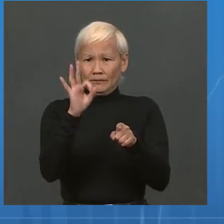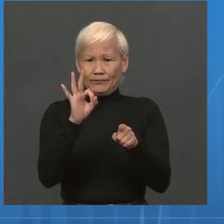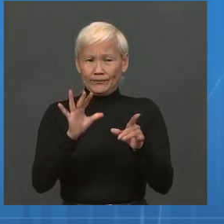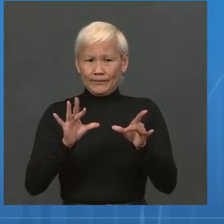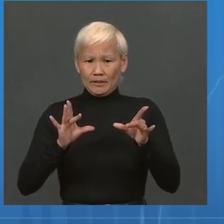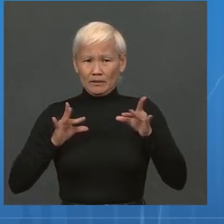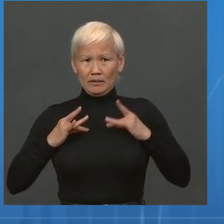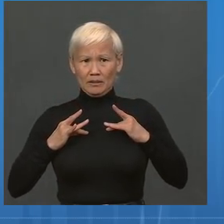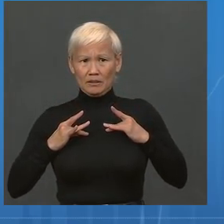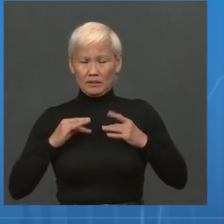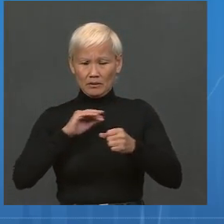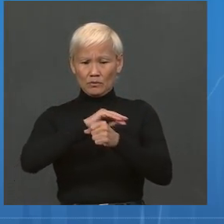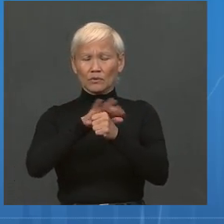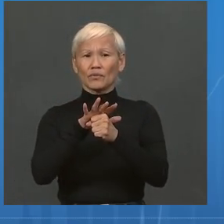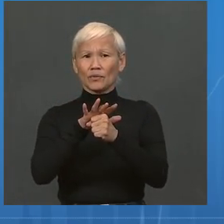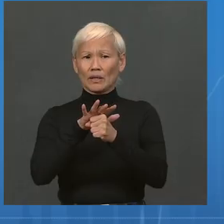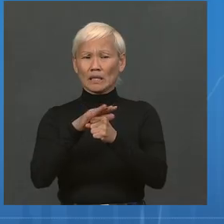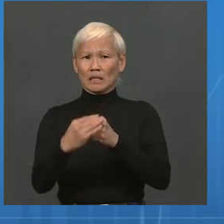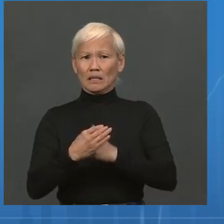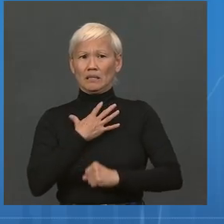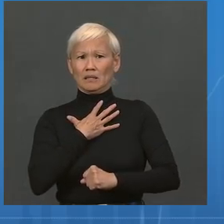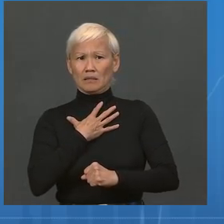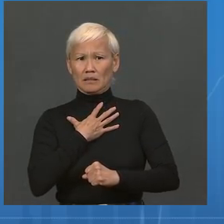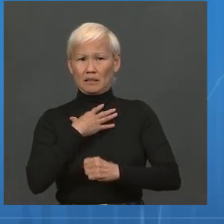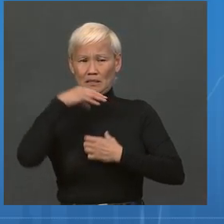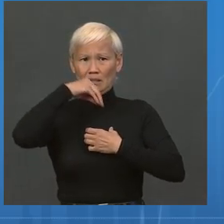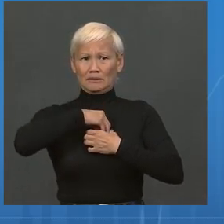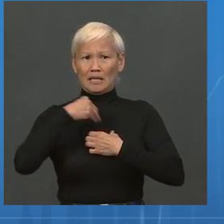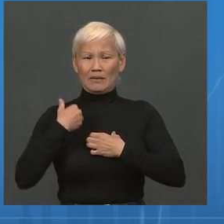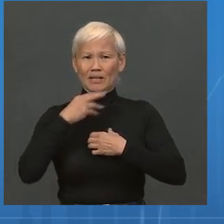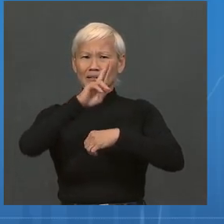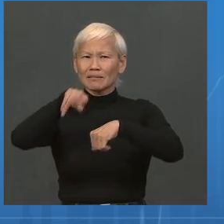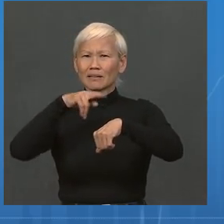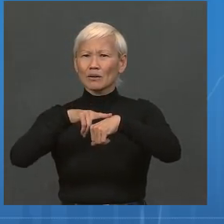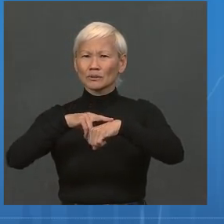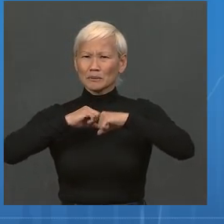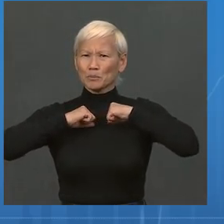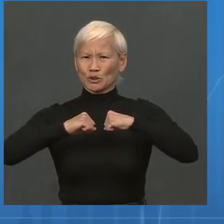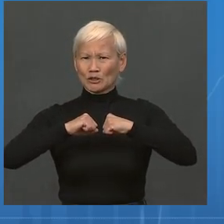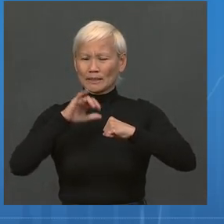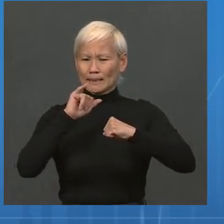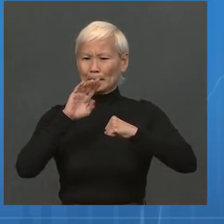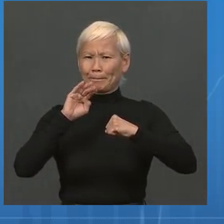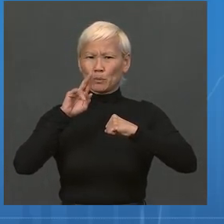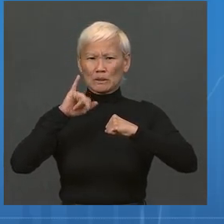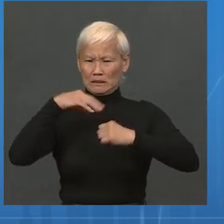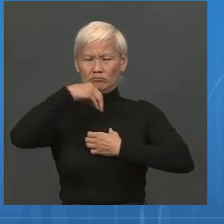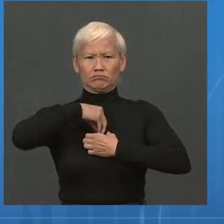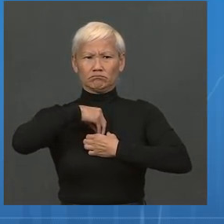And particularly as many parents are still hesitant and concerned about unnecessary exposure to these vaccines, will there be --